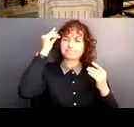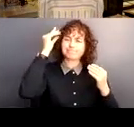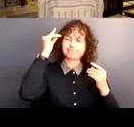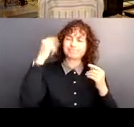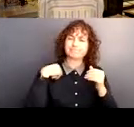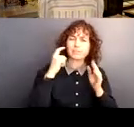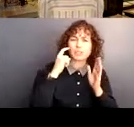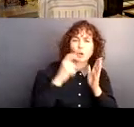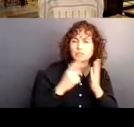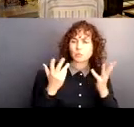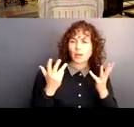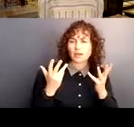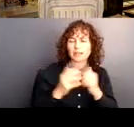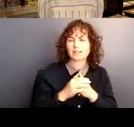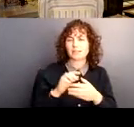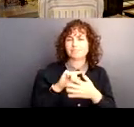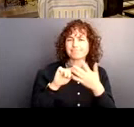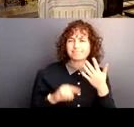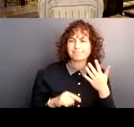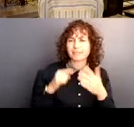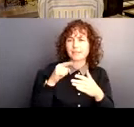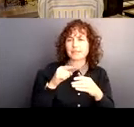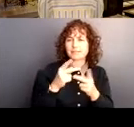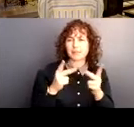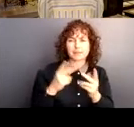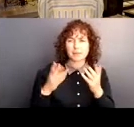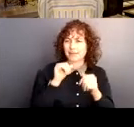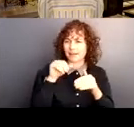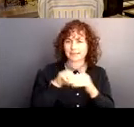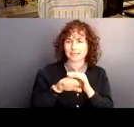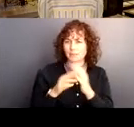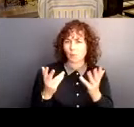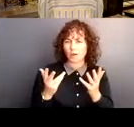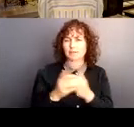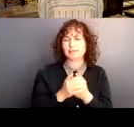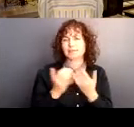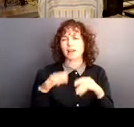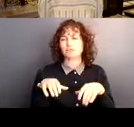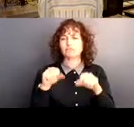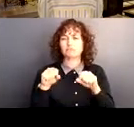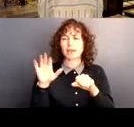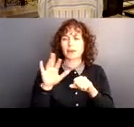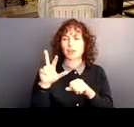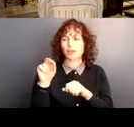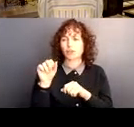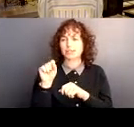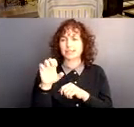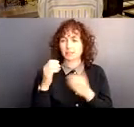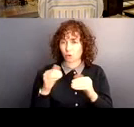what features of this space might be inaccessible. Let's take about 30 seconds to use the chat and share our thoughts.